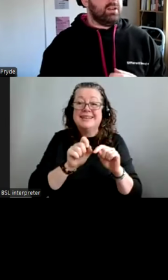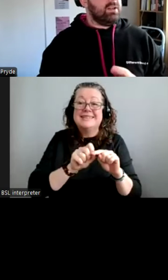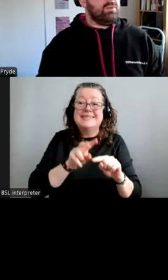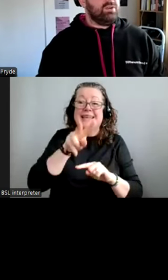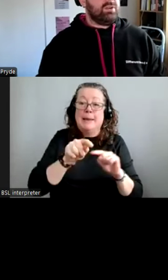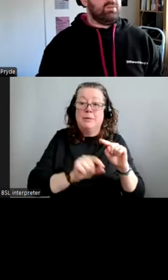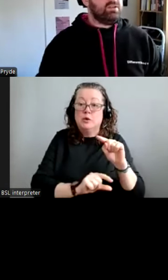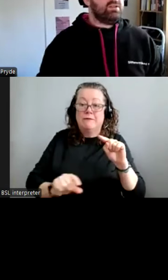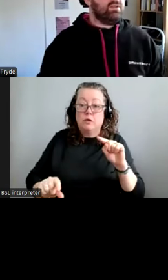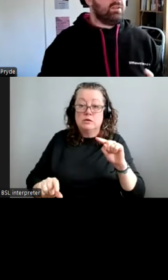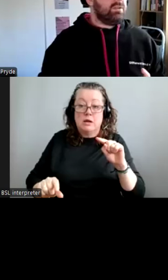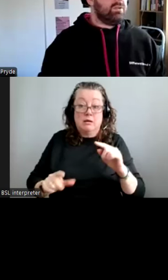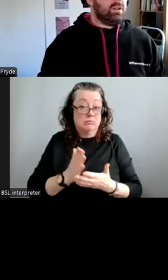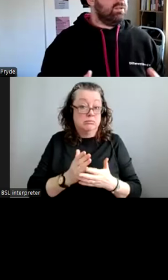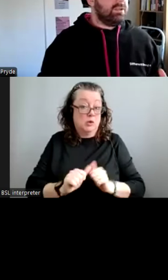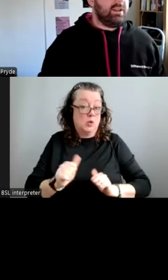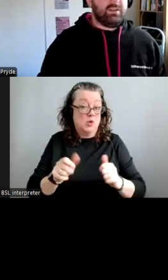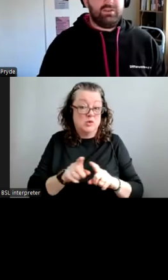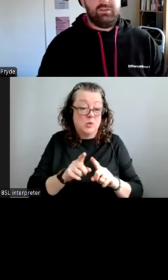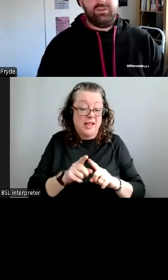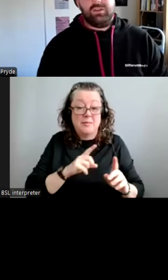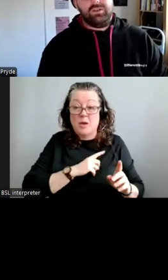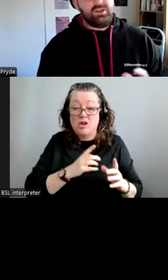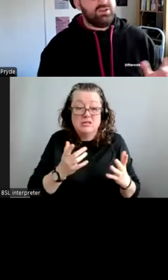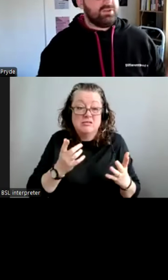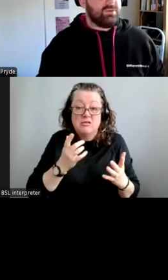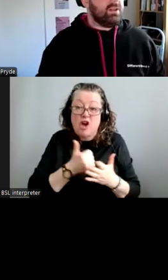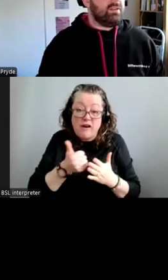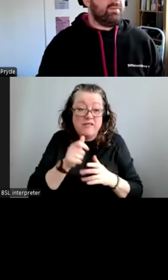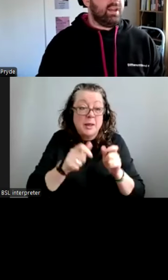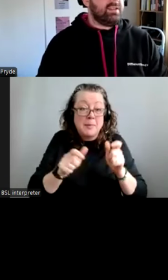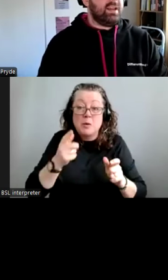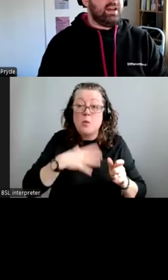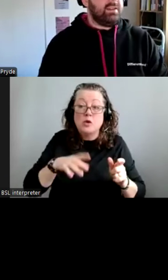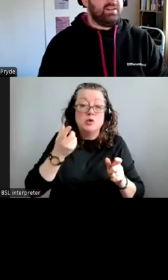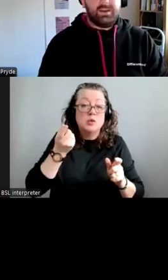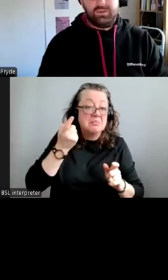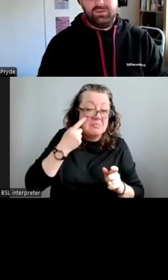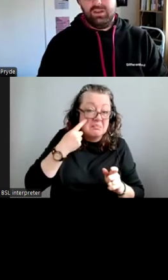your legal documents or join a newsletter or find you in social media as an example.